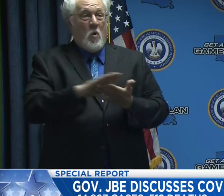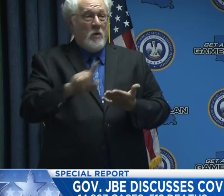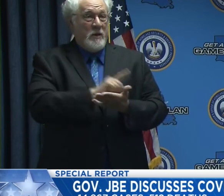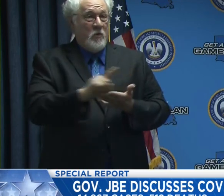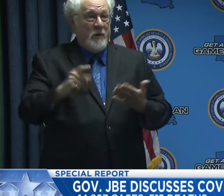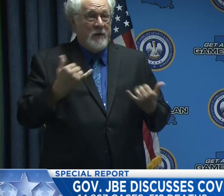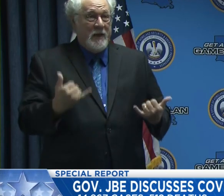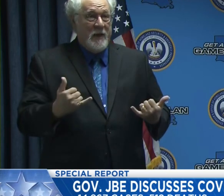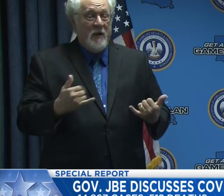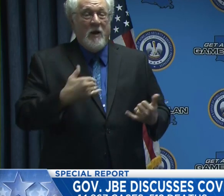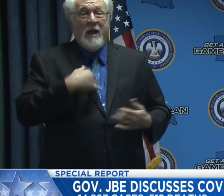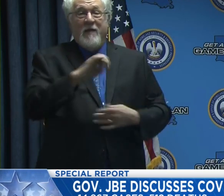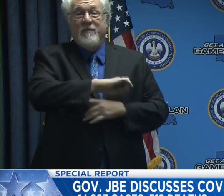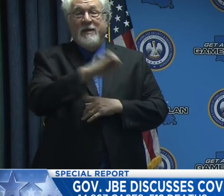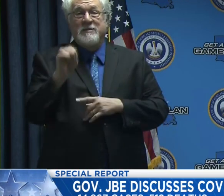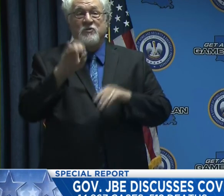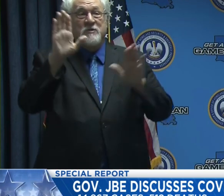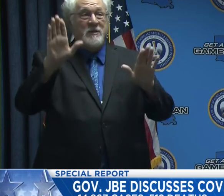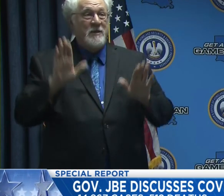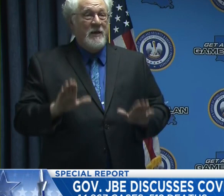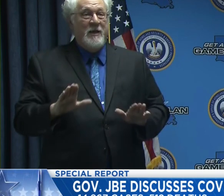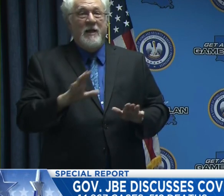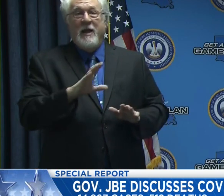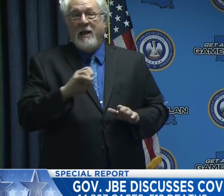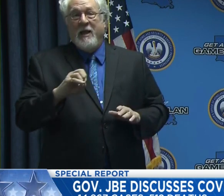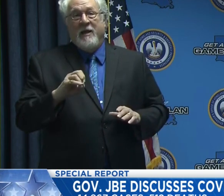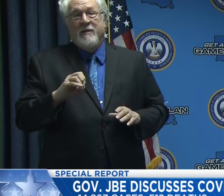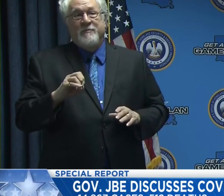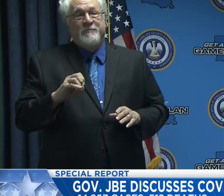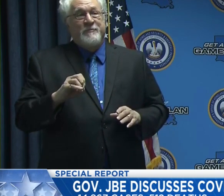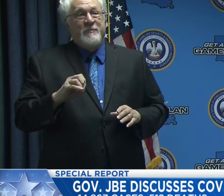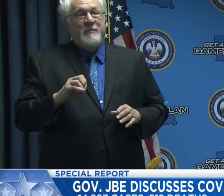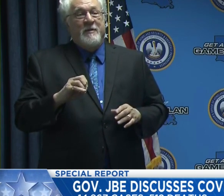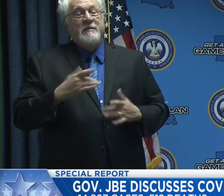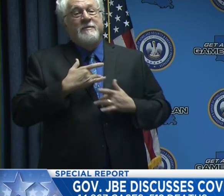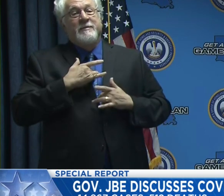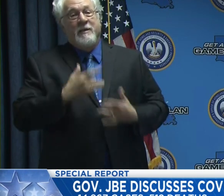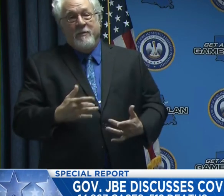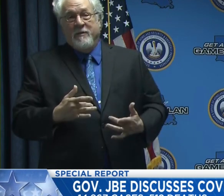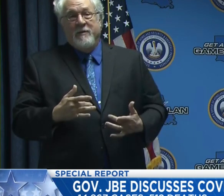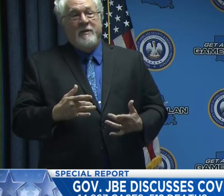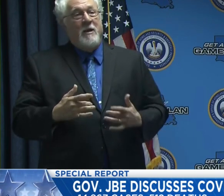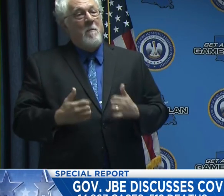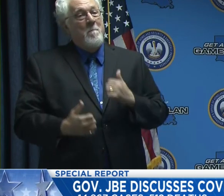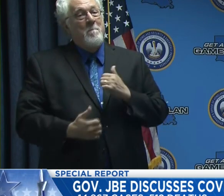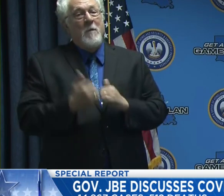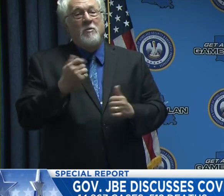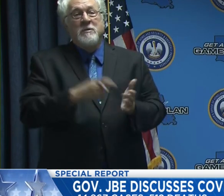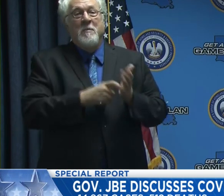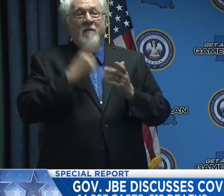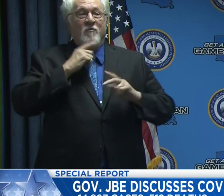IS GOING TO LOOK DIFFERENT THAN IT HAS IN THE PAST. WE'RE IN HOLY WEEK. WE'RE GOING TO HAVE EASTER